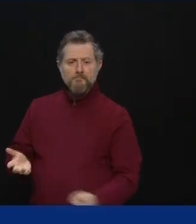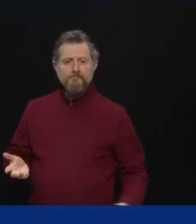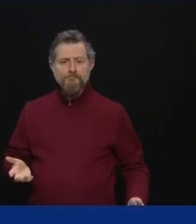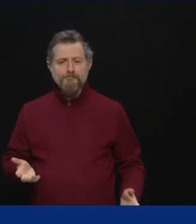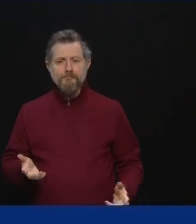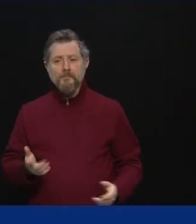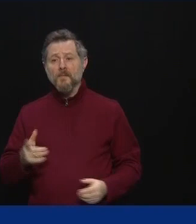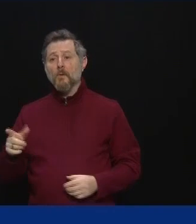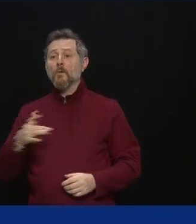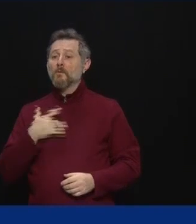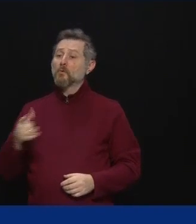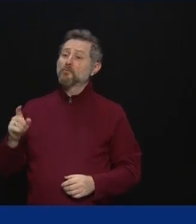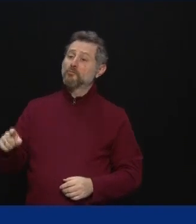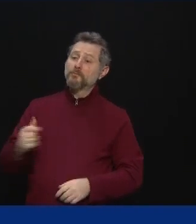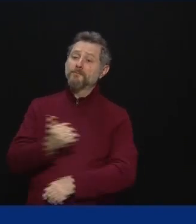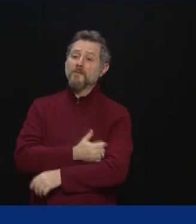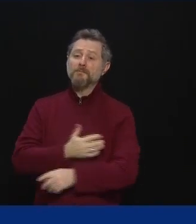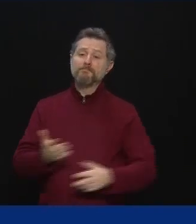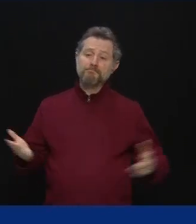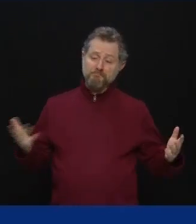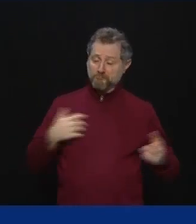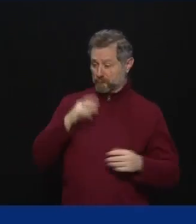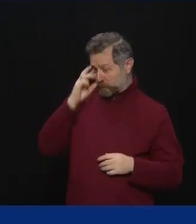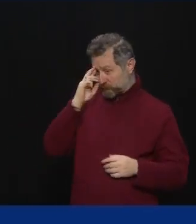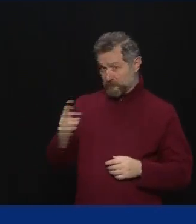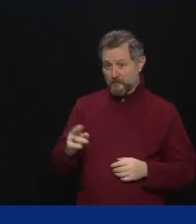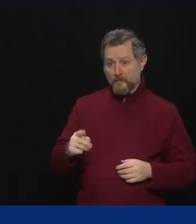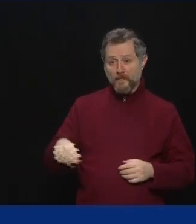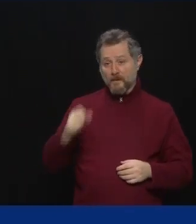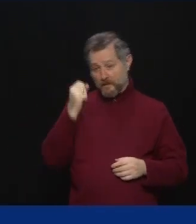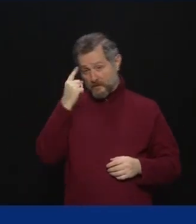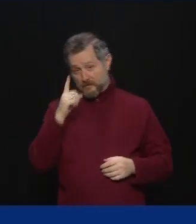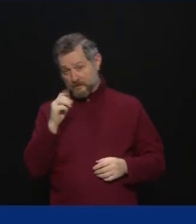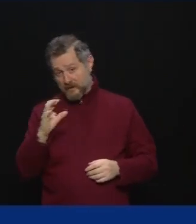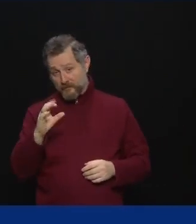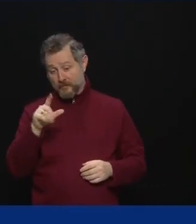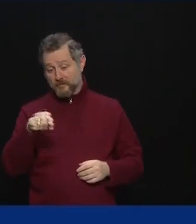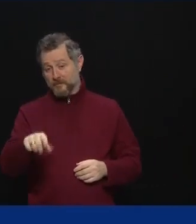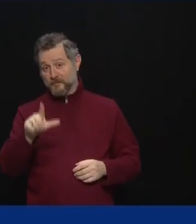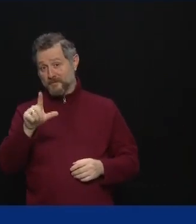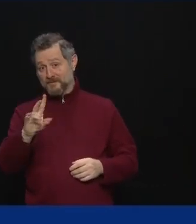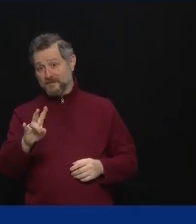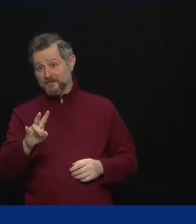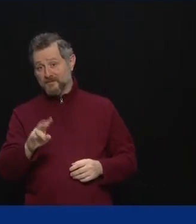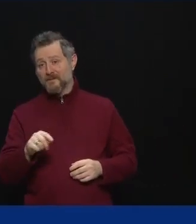IT IS HARD TO PROTECT THEM WHEN THEY REFUSE TO MAKE THAT DECISION, BECAUSE THAT IS IN THEIR HANDS.